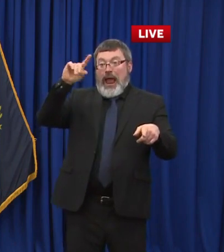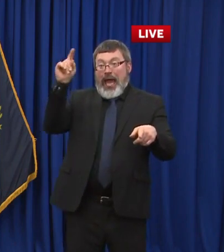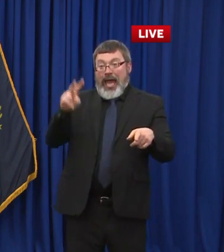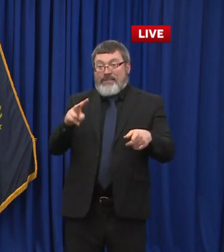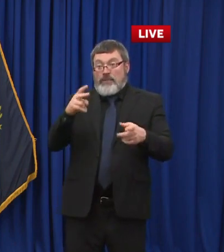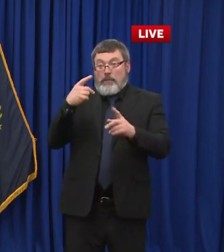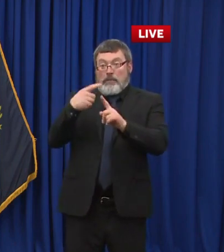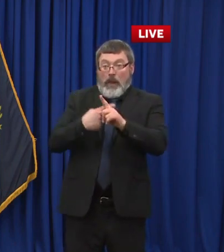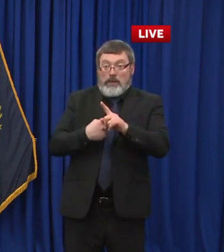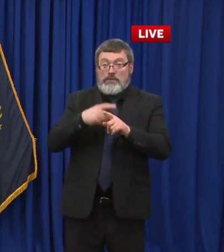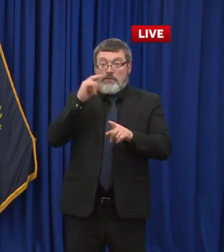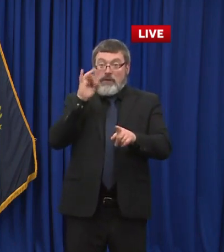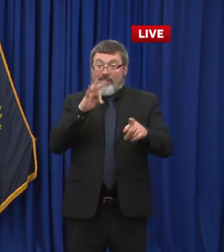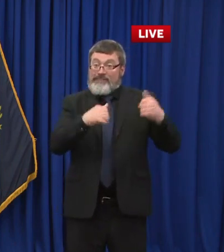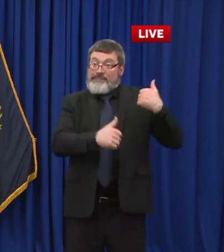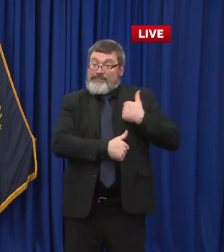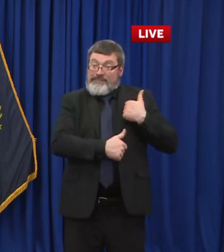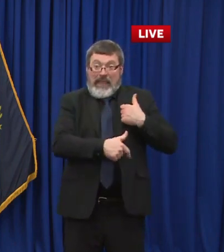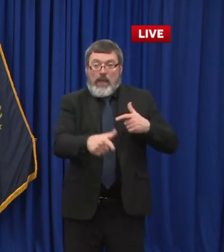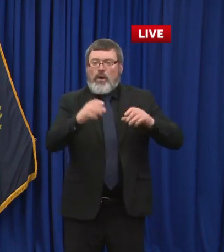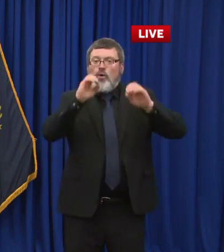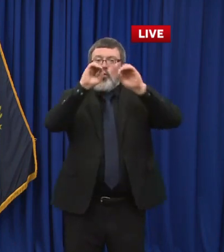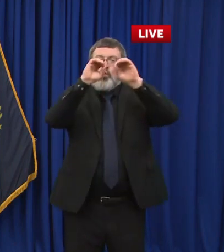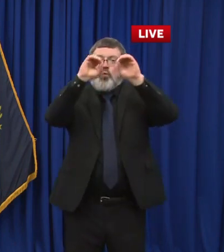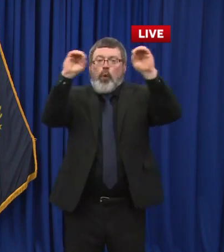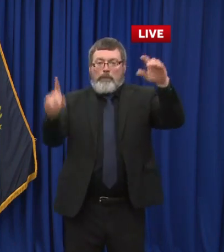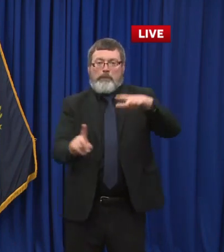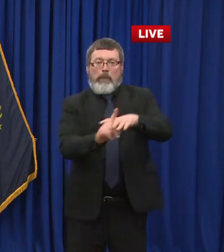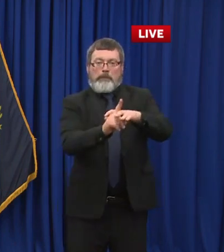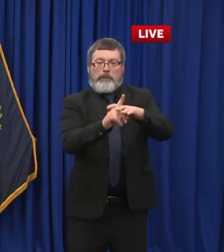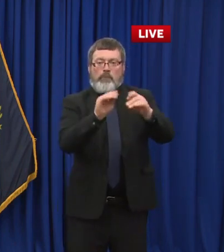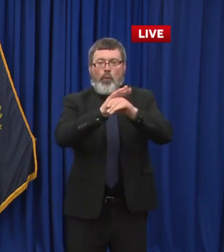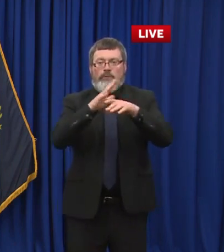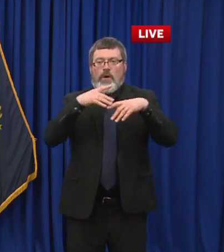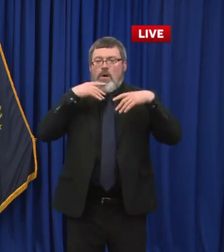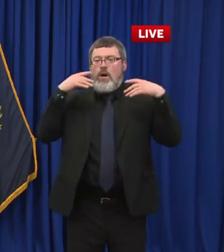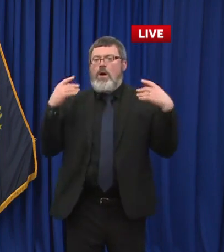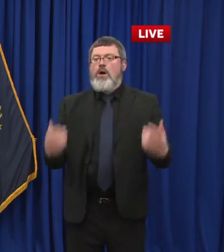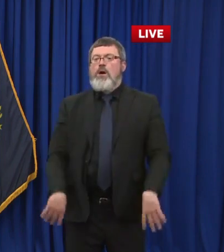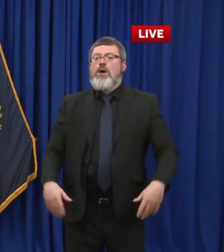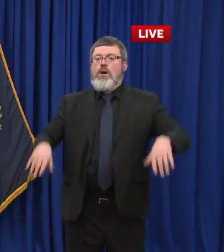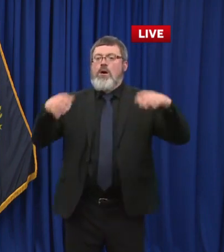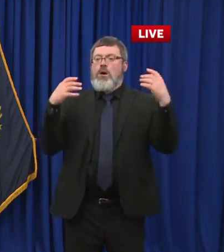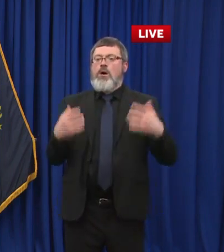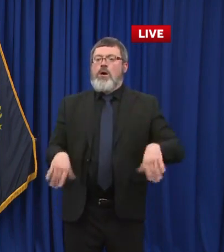FOR EIGHT AND A HALF MONTHS, THEY HAD NO COVID, WHICH IS INCREDIBLE.